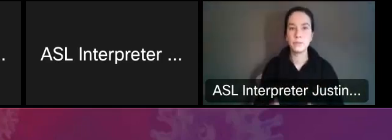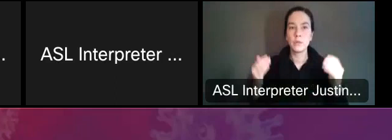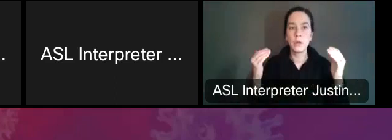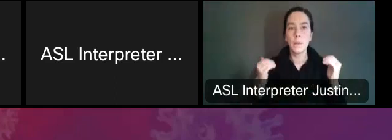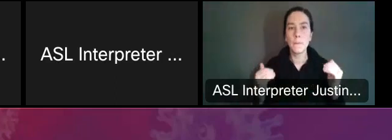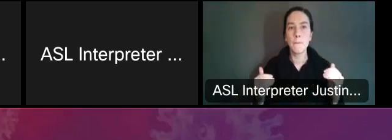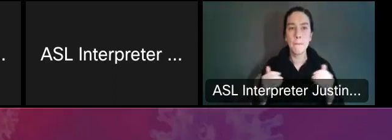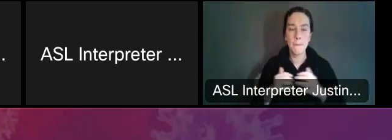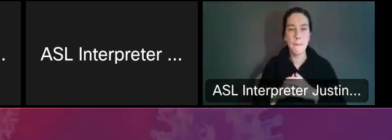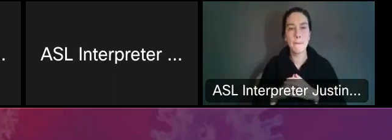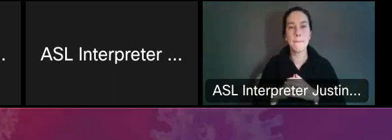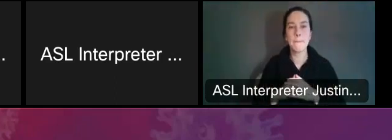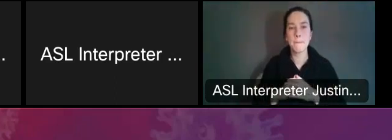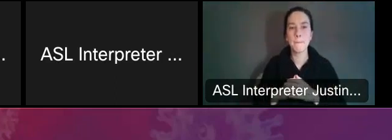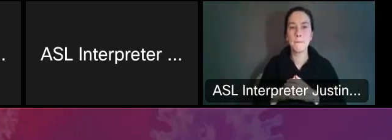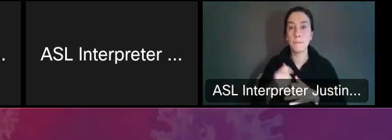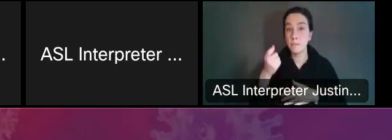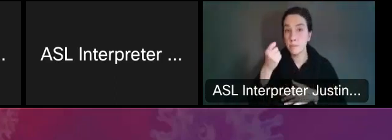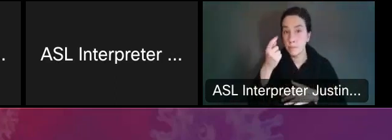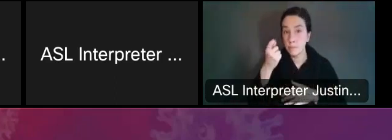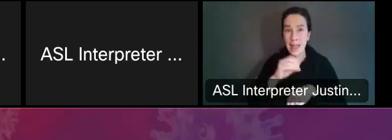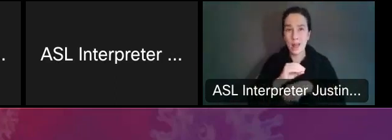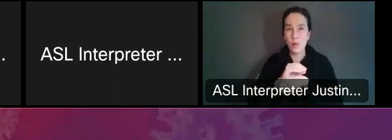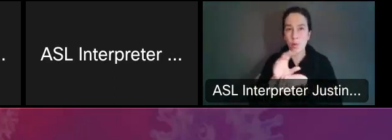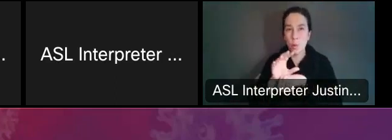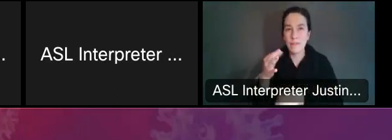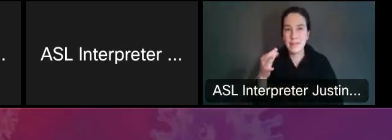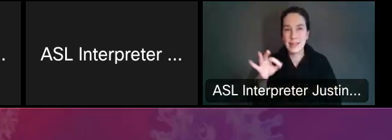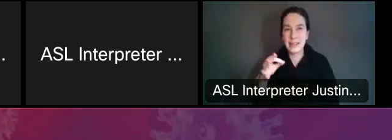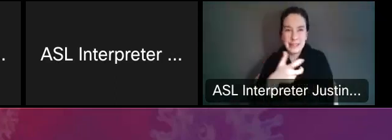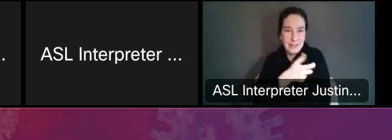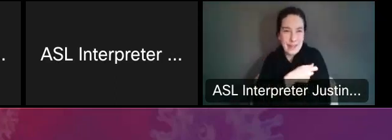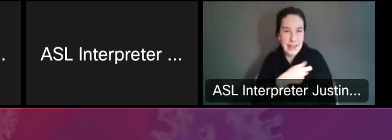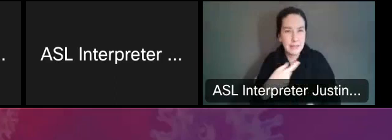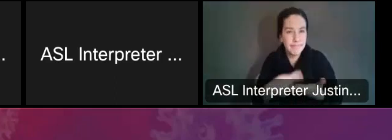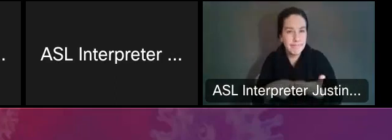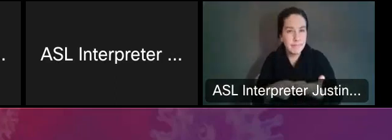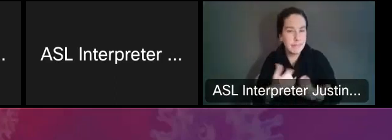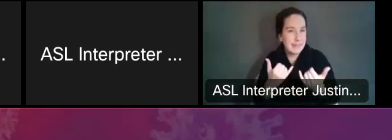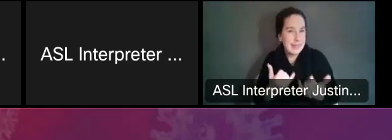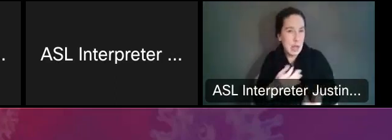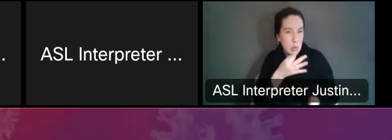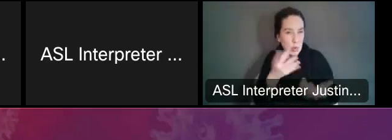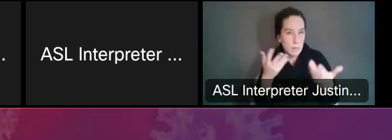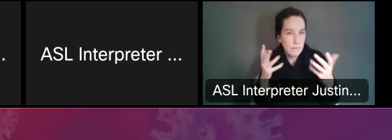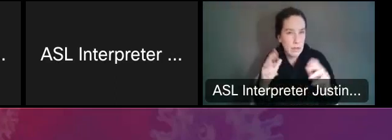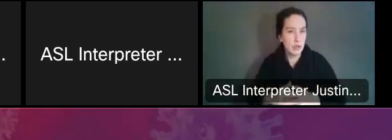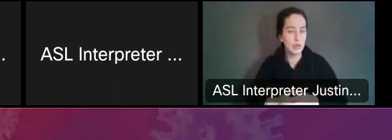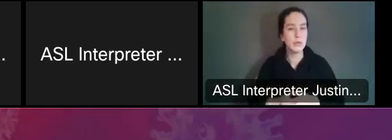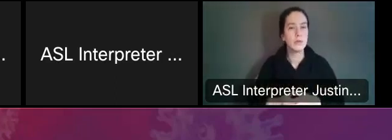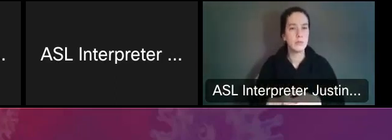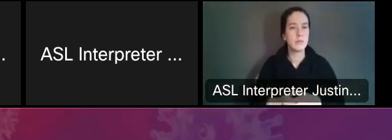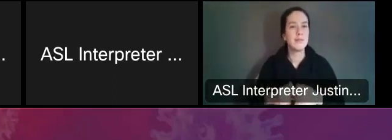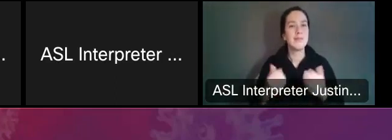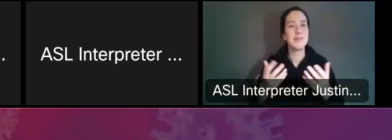As we come to the end of our vaccine discussion today, this slide highlights key takeaway points to remember about the vaccines.